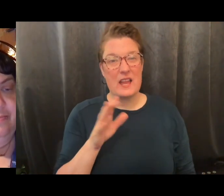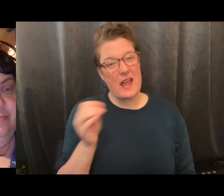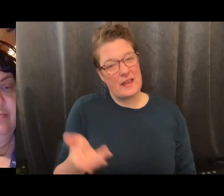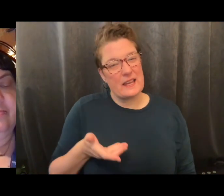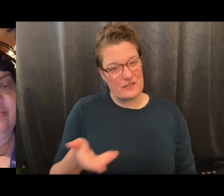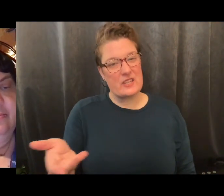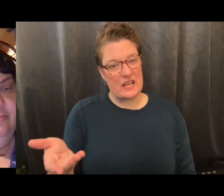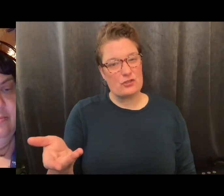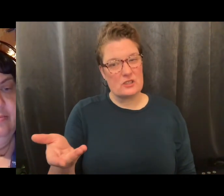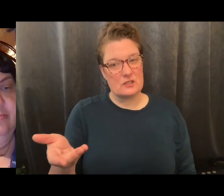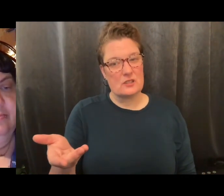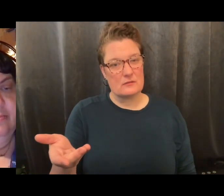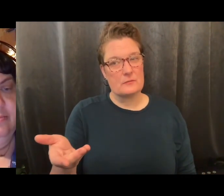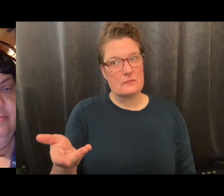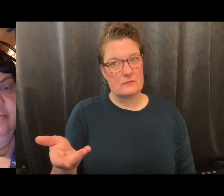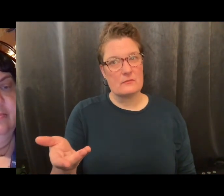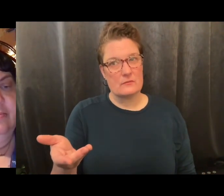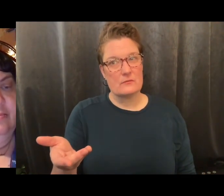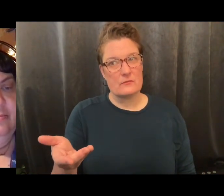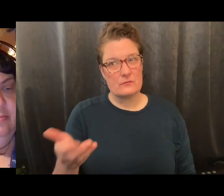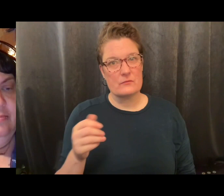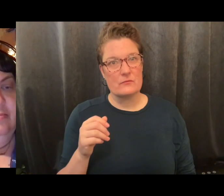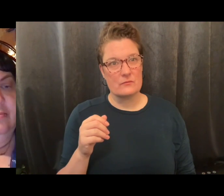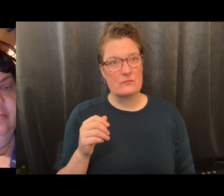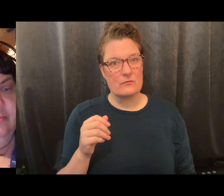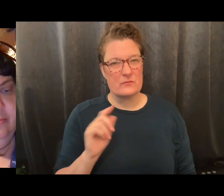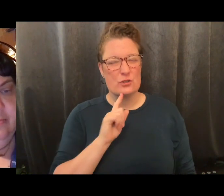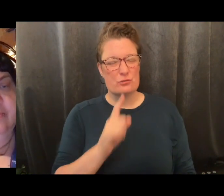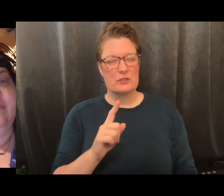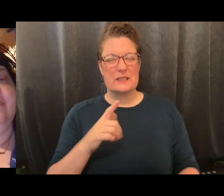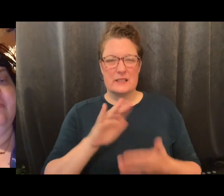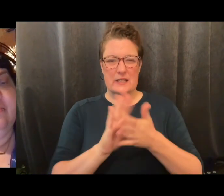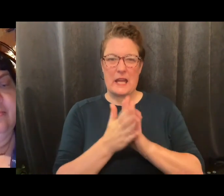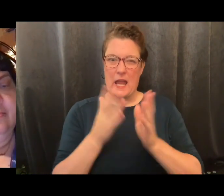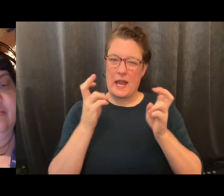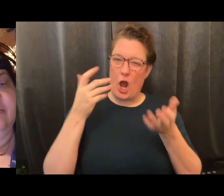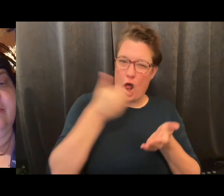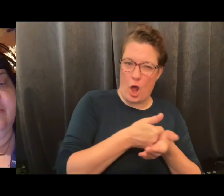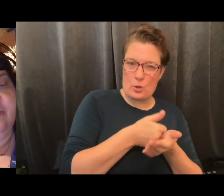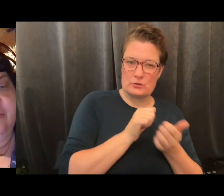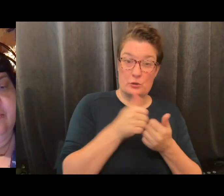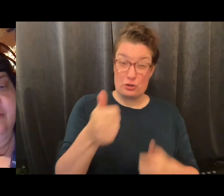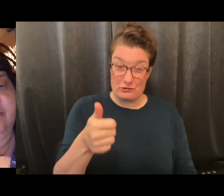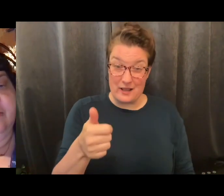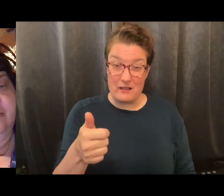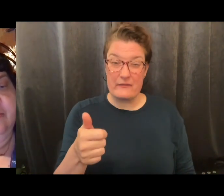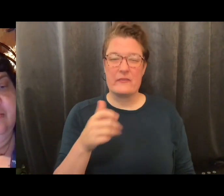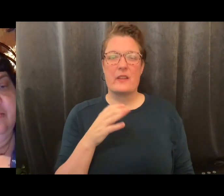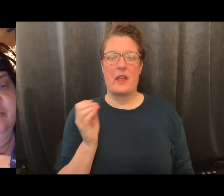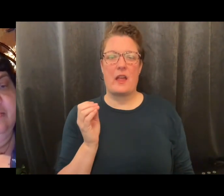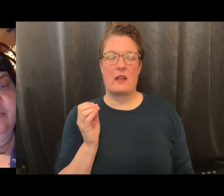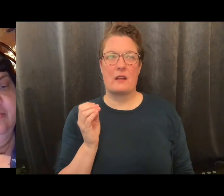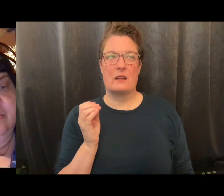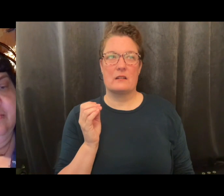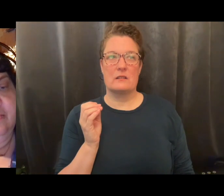get really close to yourself and really close to your, I would call it power in